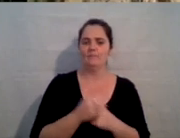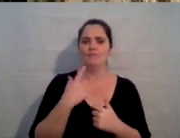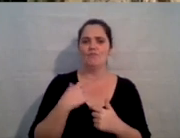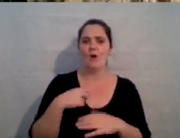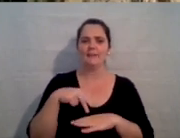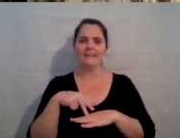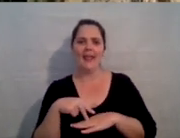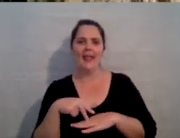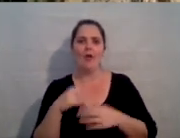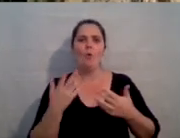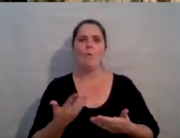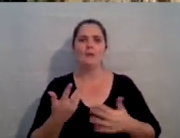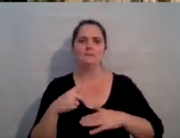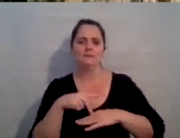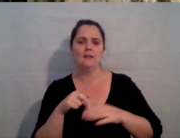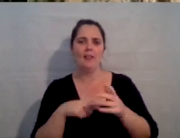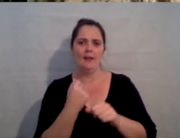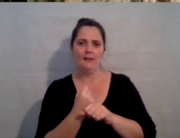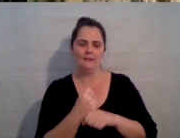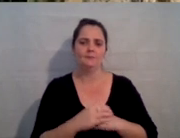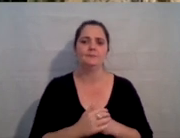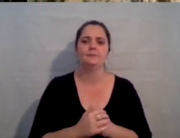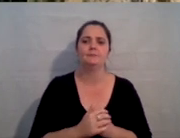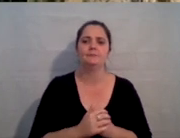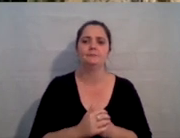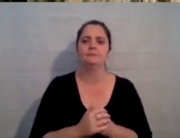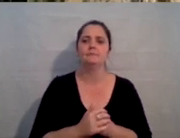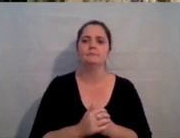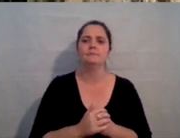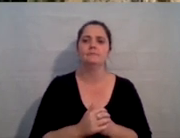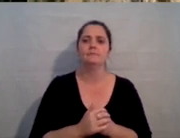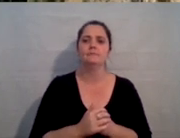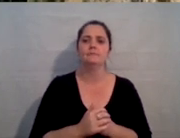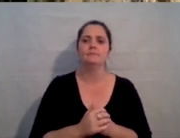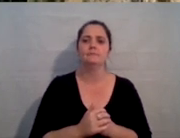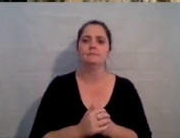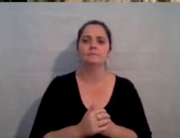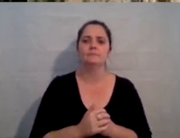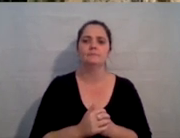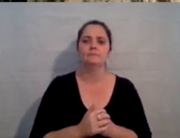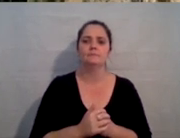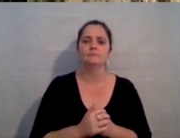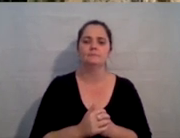Okay so now I'm coming down to that weight-bearing leg, I'm going to do a